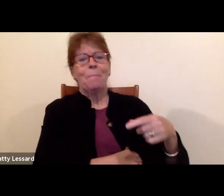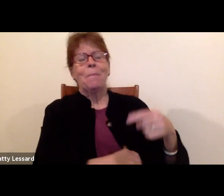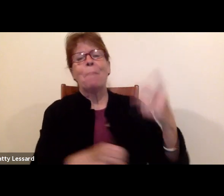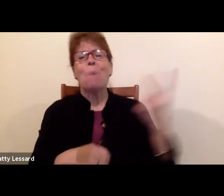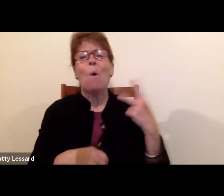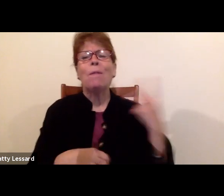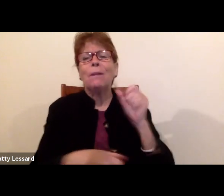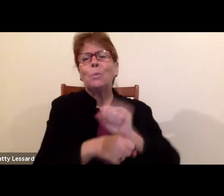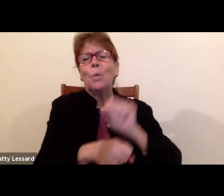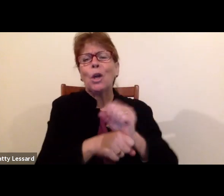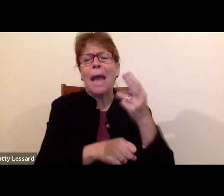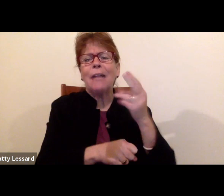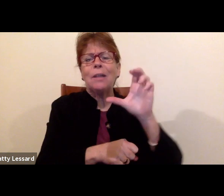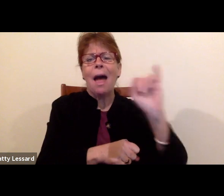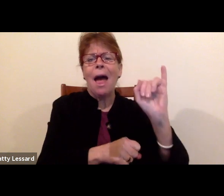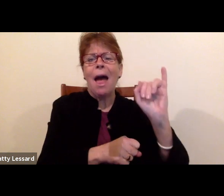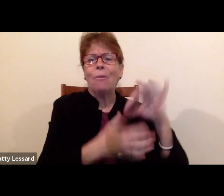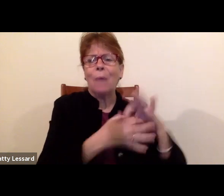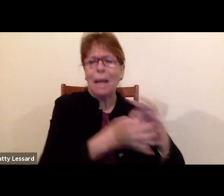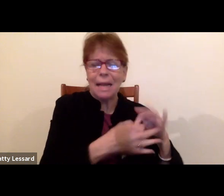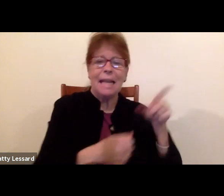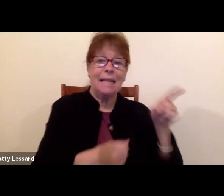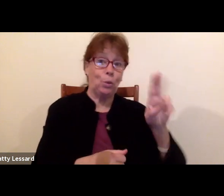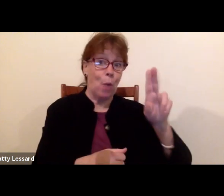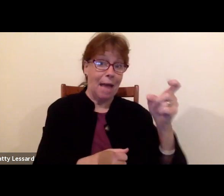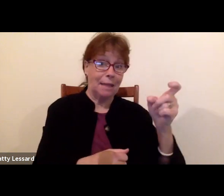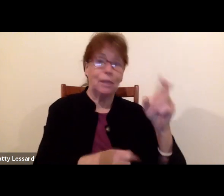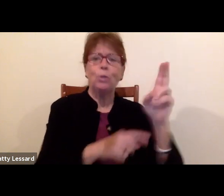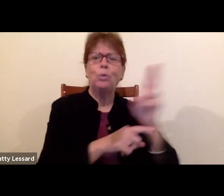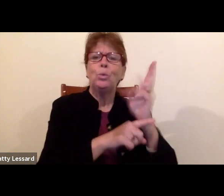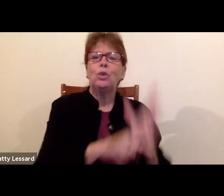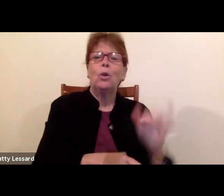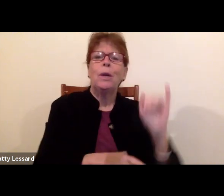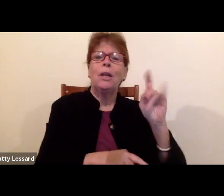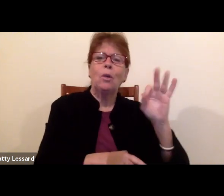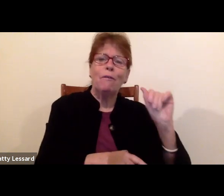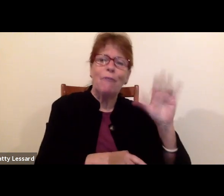I'm probably the only person who's come to a BayCHI event on a date with my now husband of 15 years.